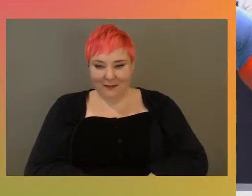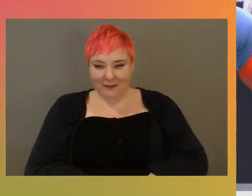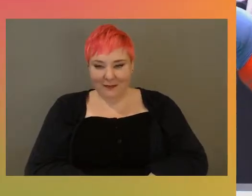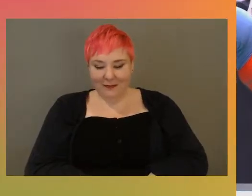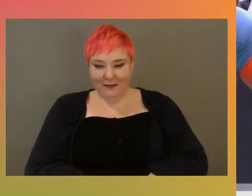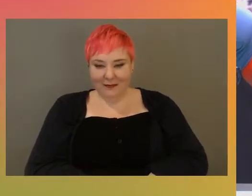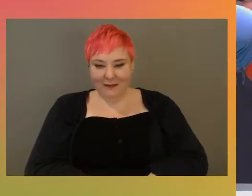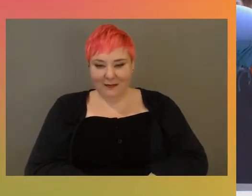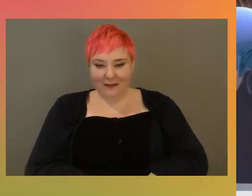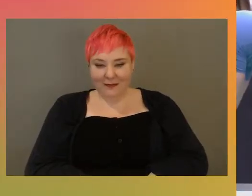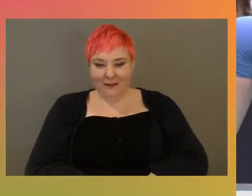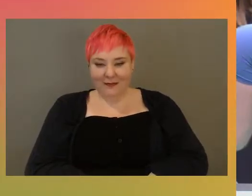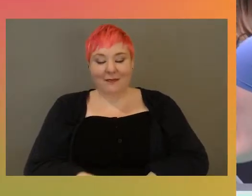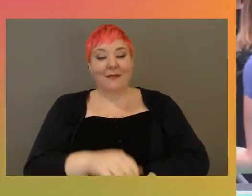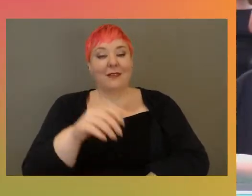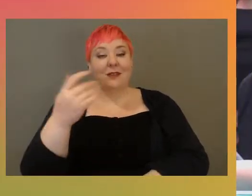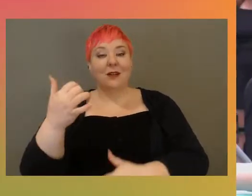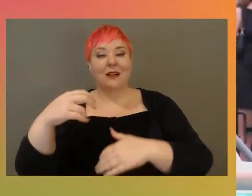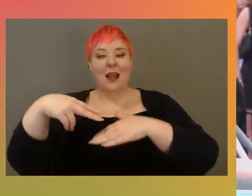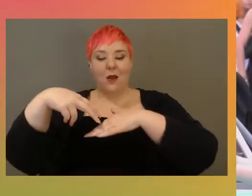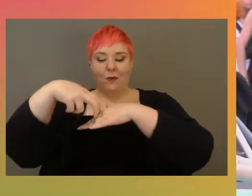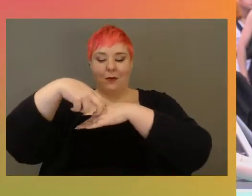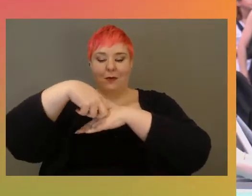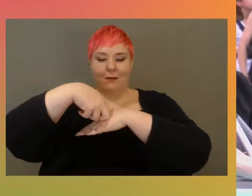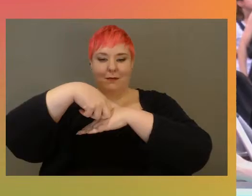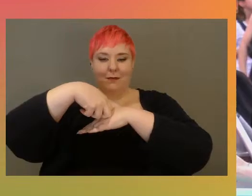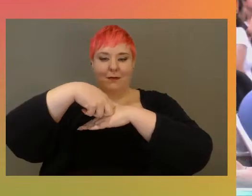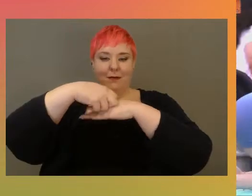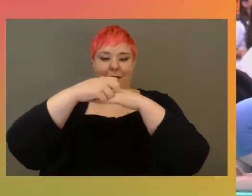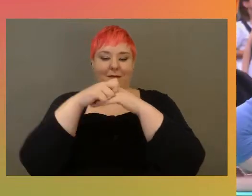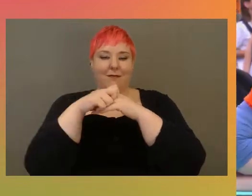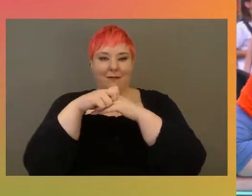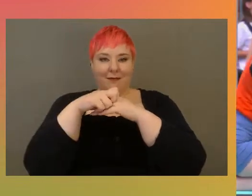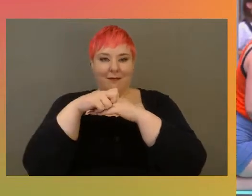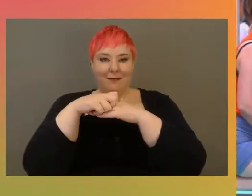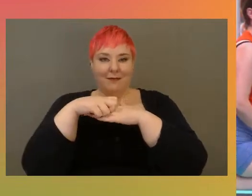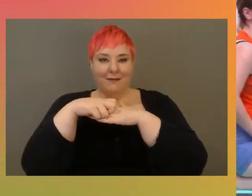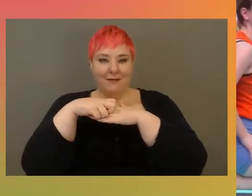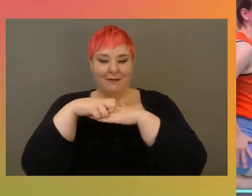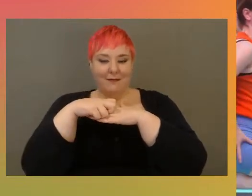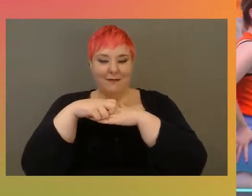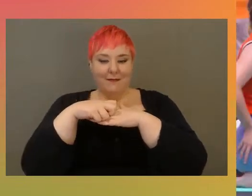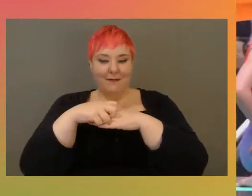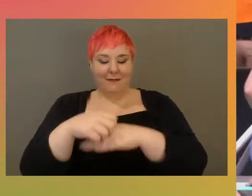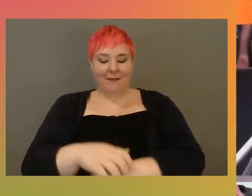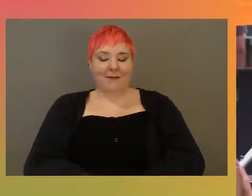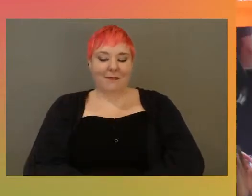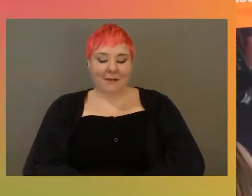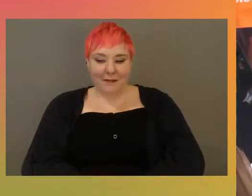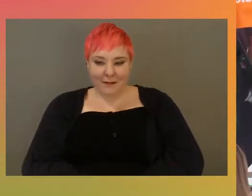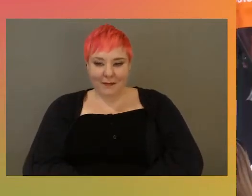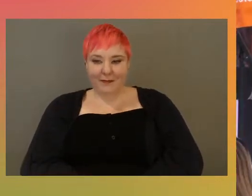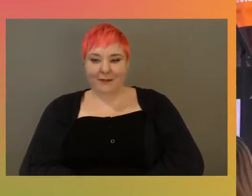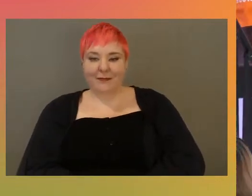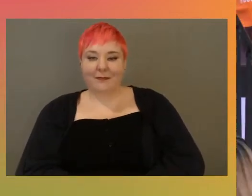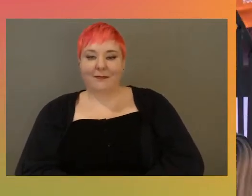EXHALE, PULLBACK, DOWNWARD FACING DOG.